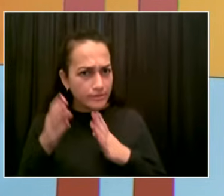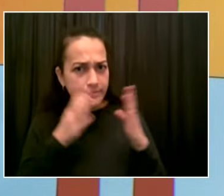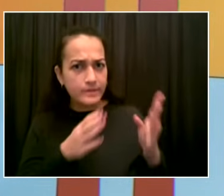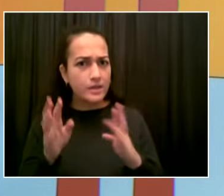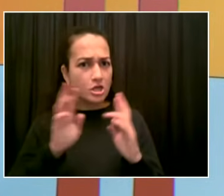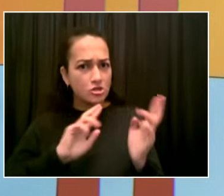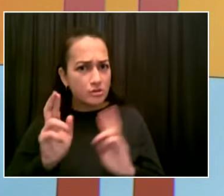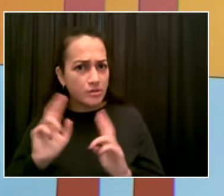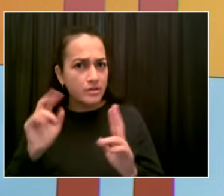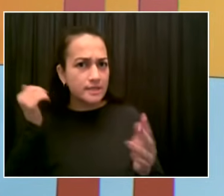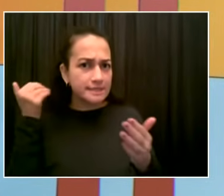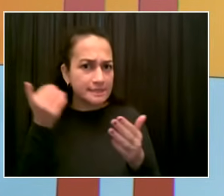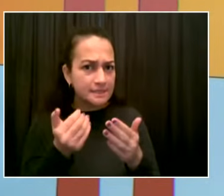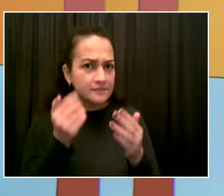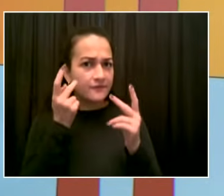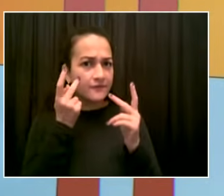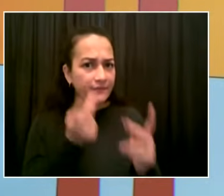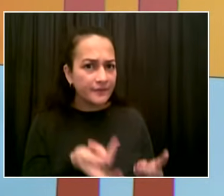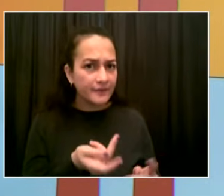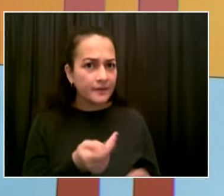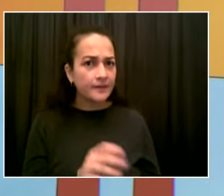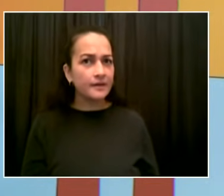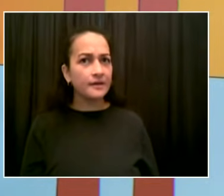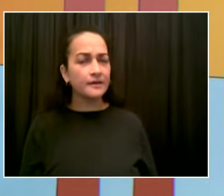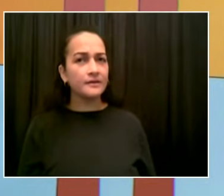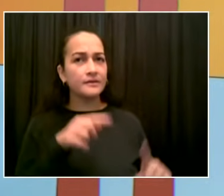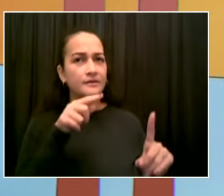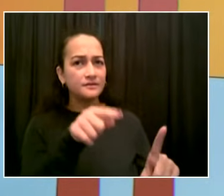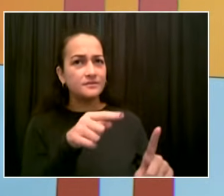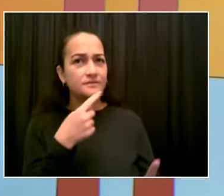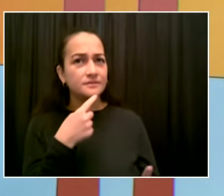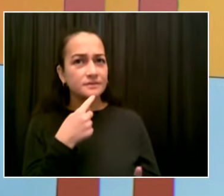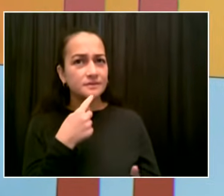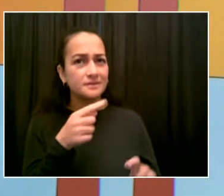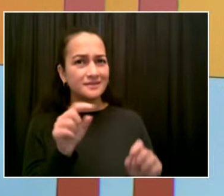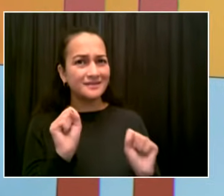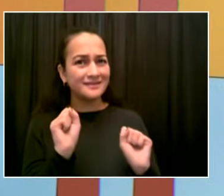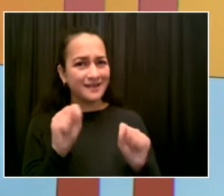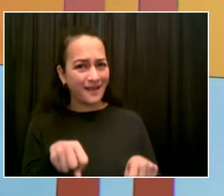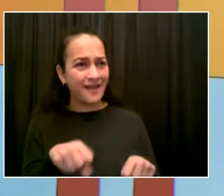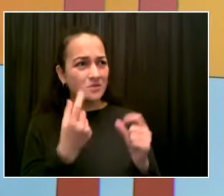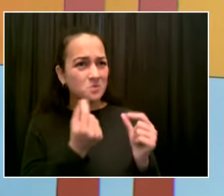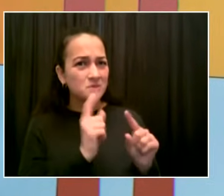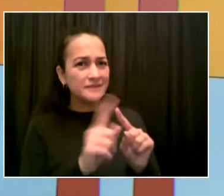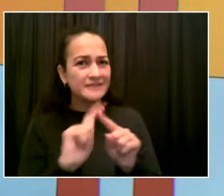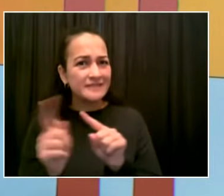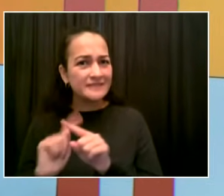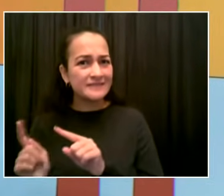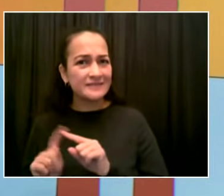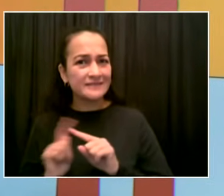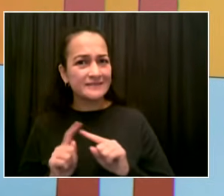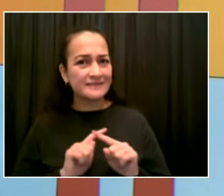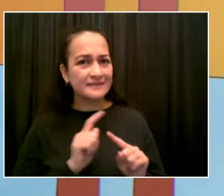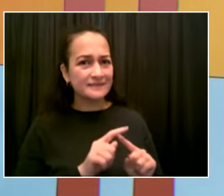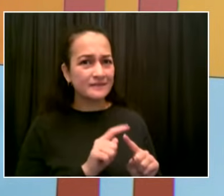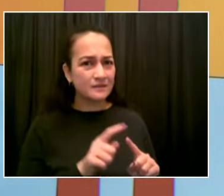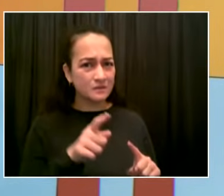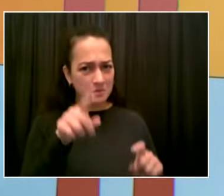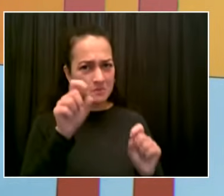GUM AT THE SAME TIME. WELL, I APPRECIATE THE QUESTION. WALKING AND CHEWING GUM ON THE SCHOOLRIS G HTNOW TO MAKE SURE THEY'RE